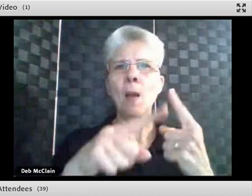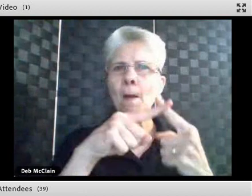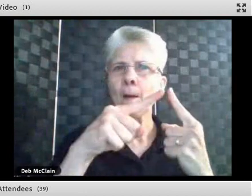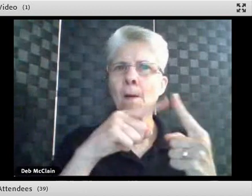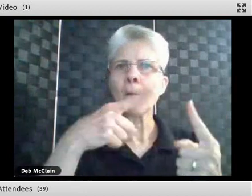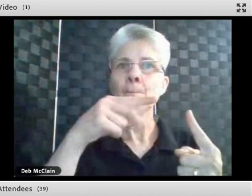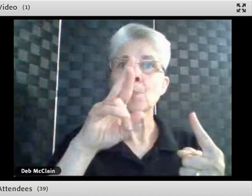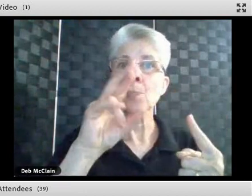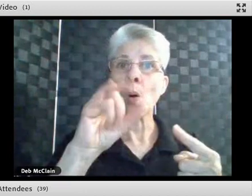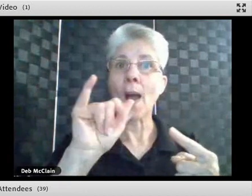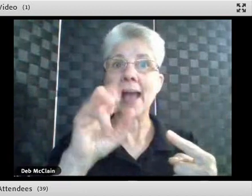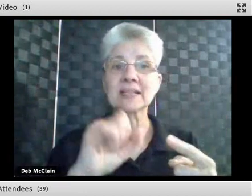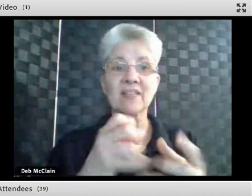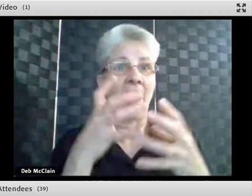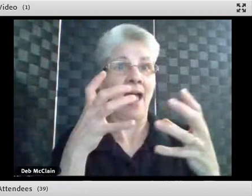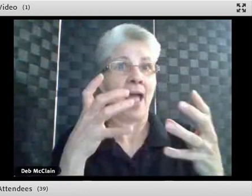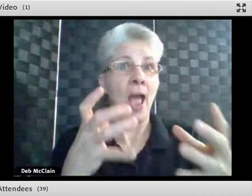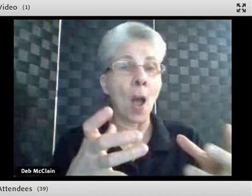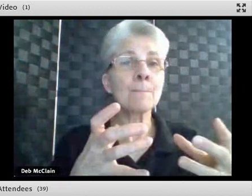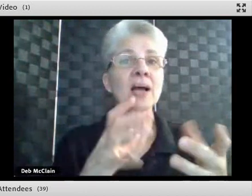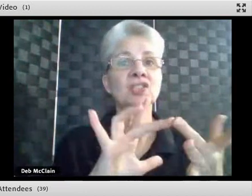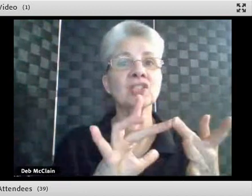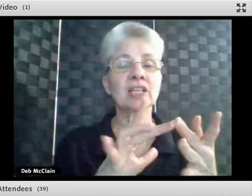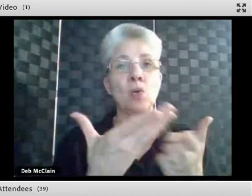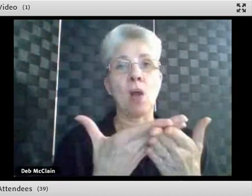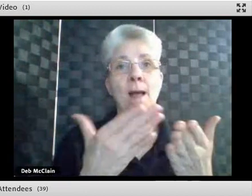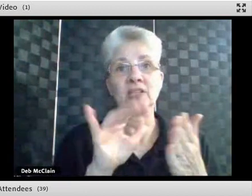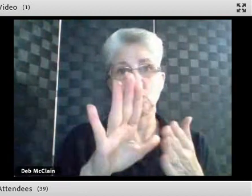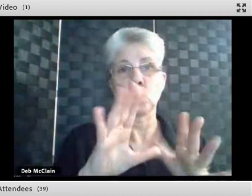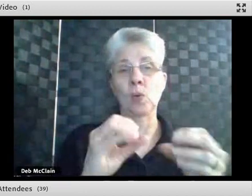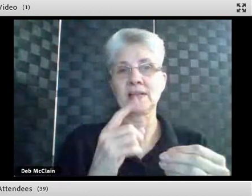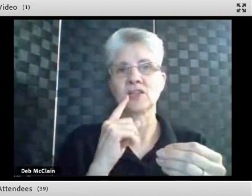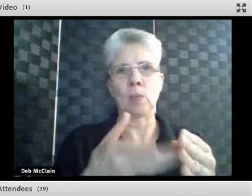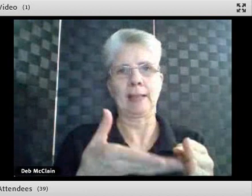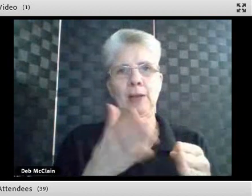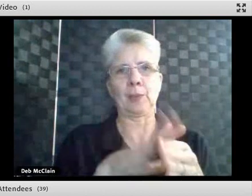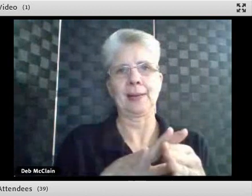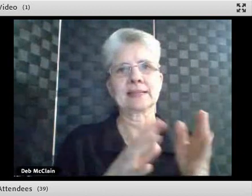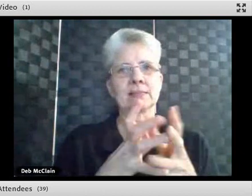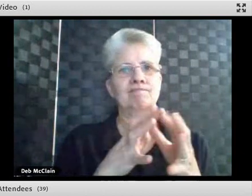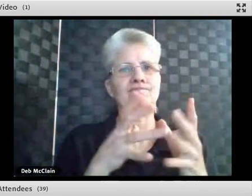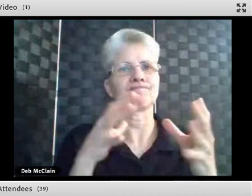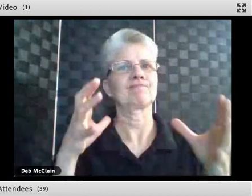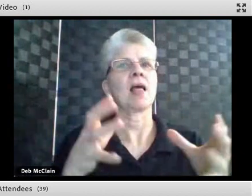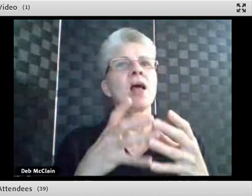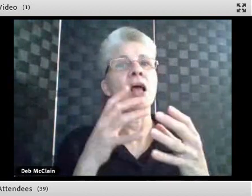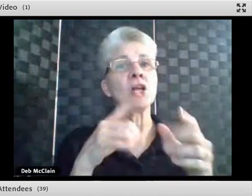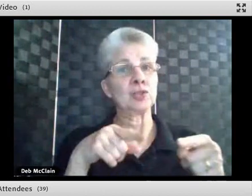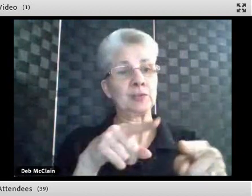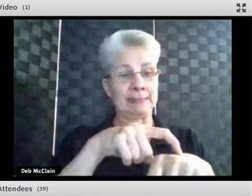The amount of digital objects in your organization is only going to increase, probably exponentially, over time,